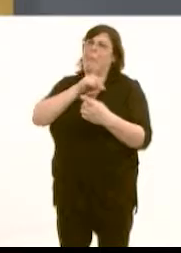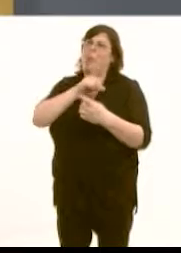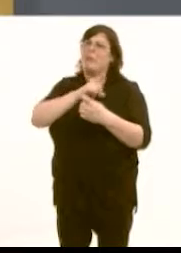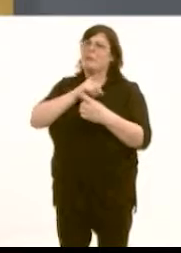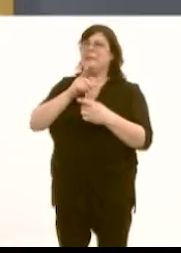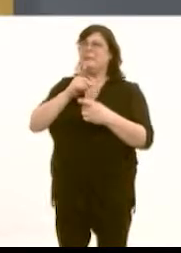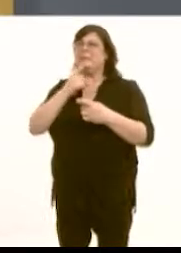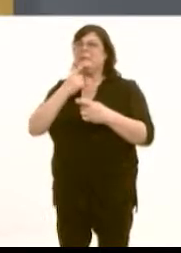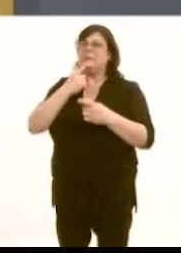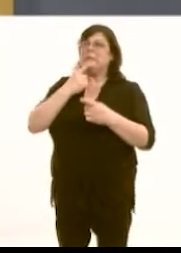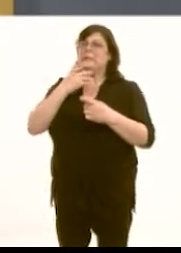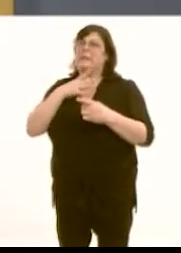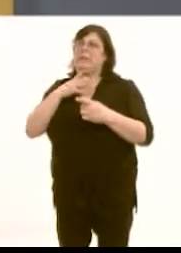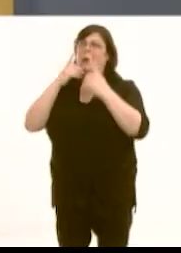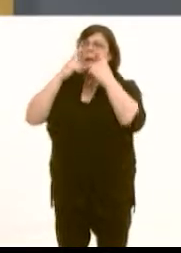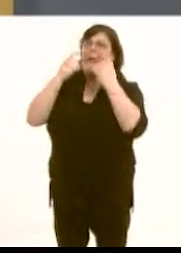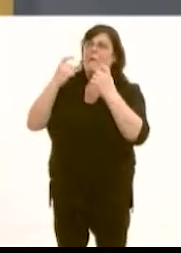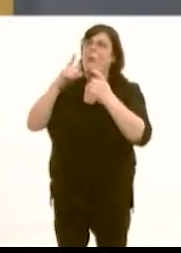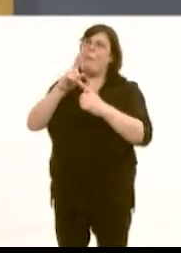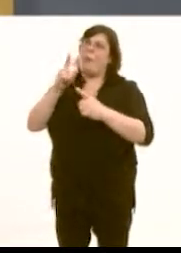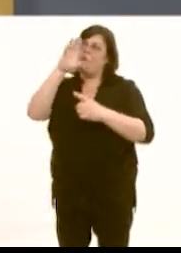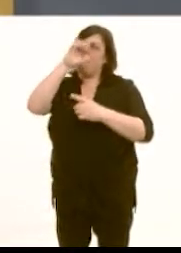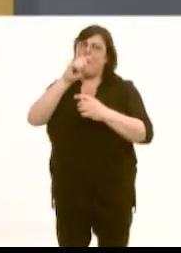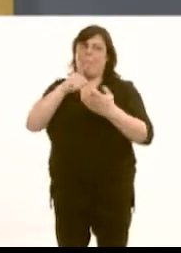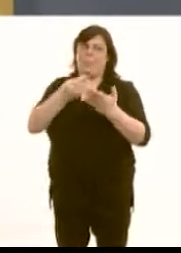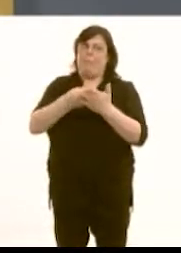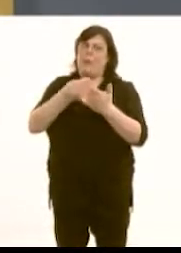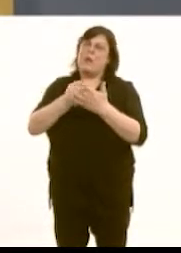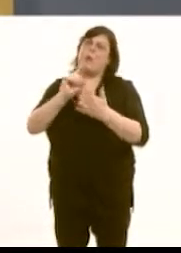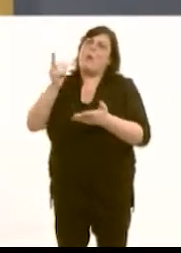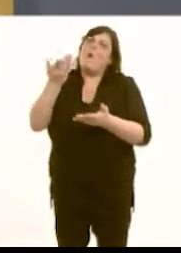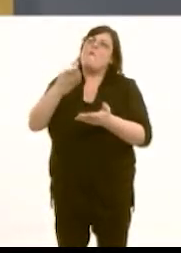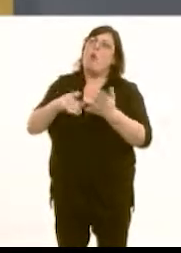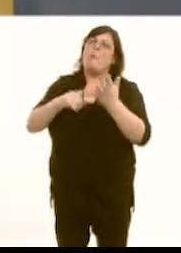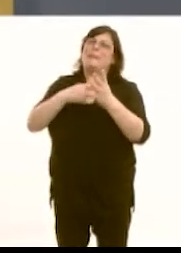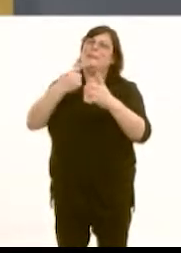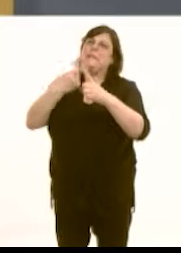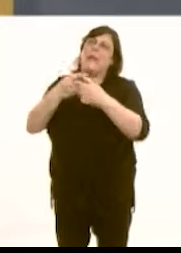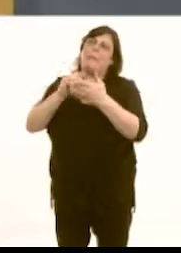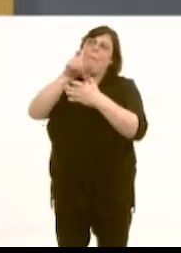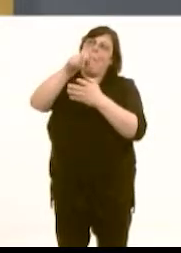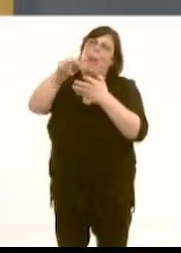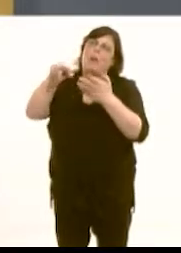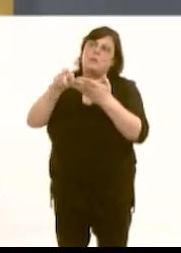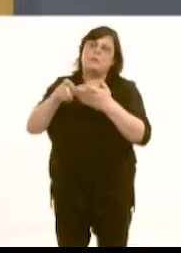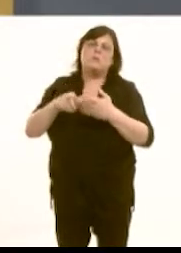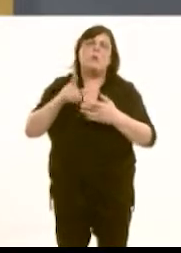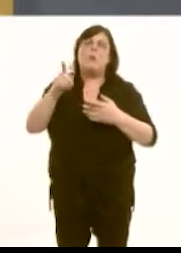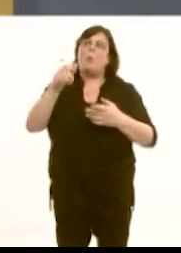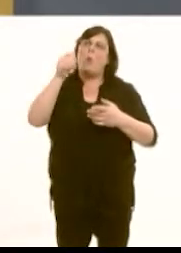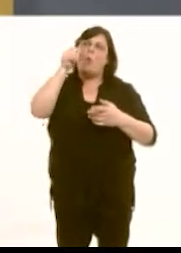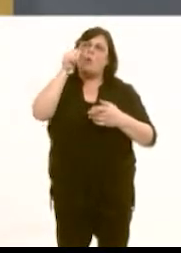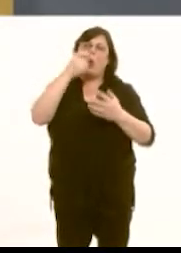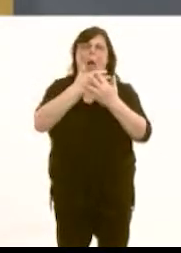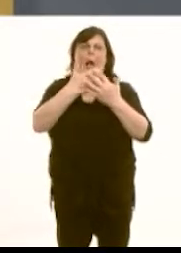Could I ask you how many of these 750 highly skilled jobs will go to current workers in